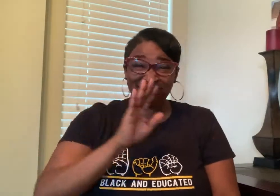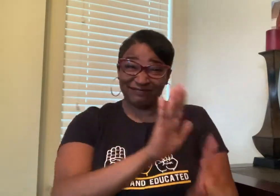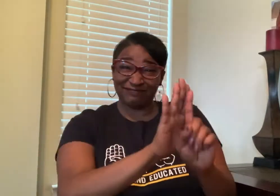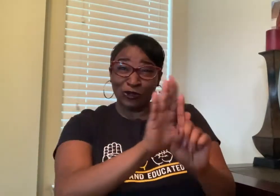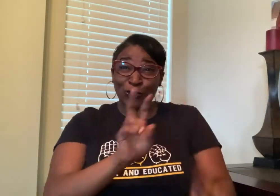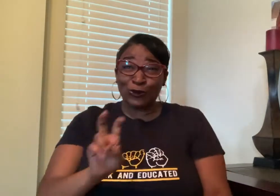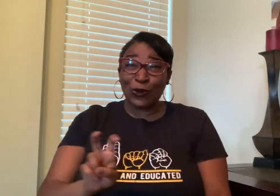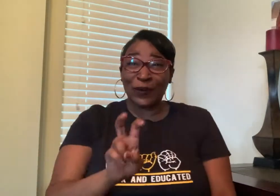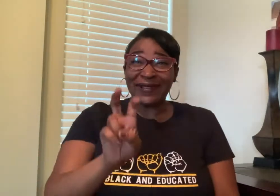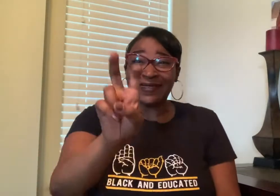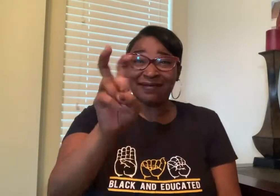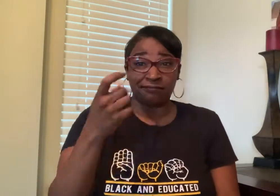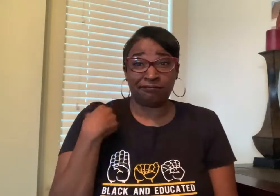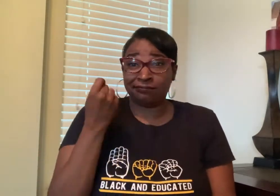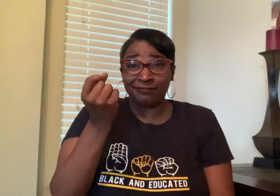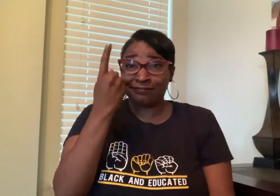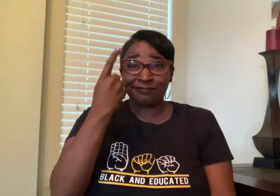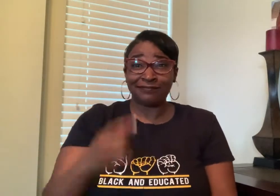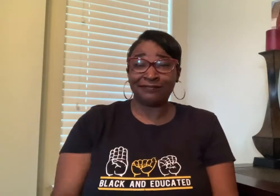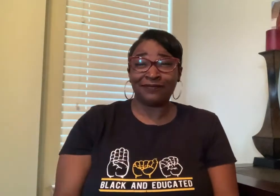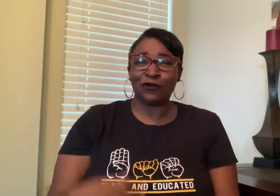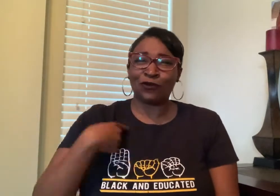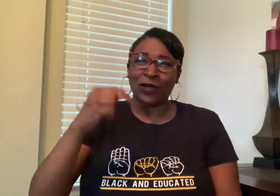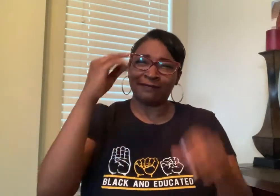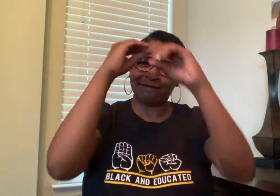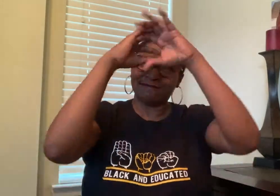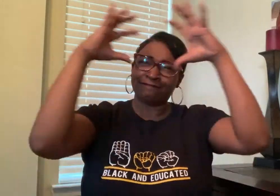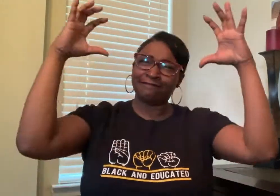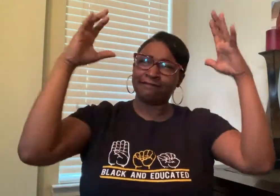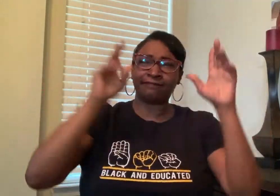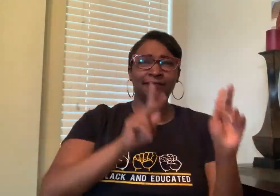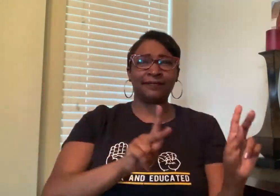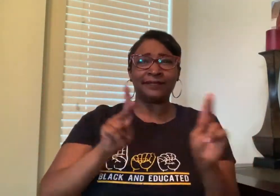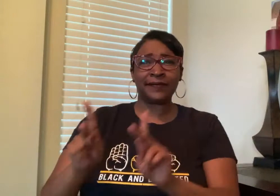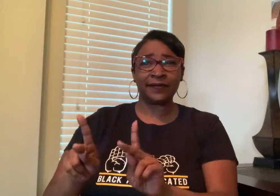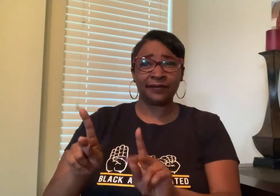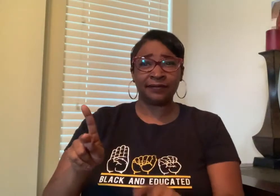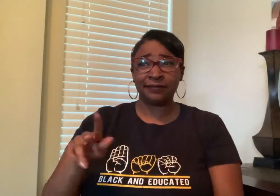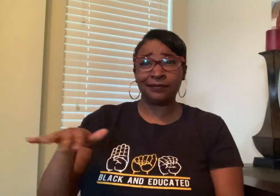or their stories. This is their experience, their journey, and I get it.